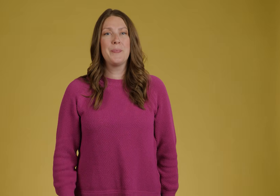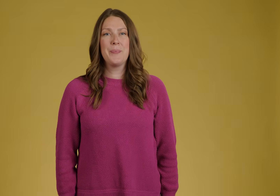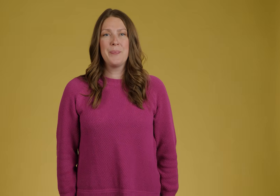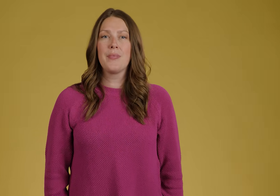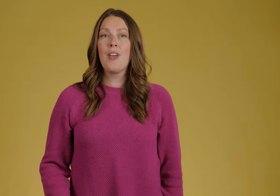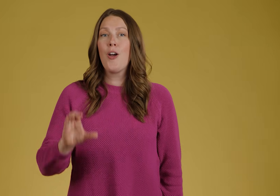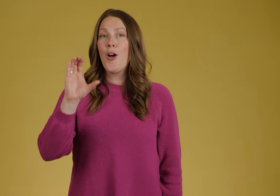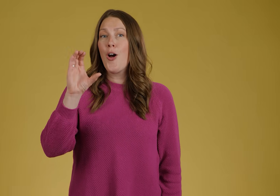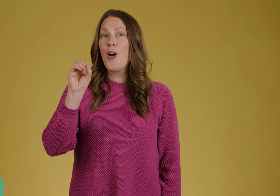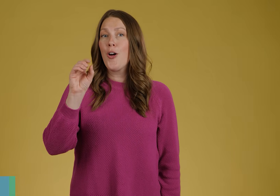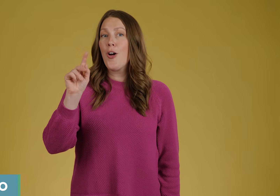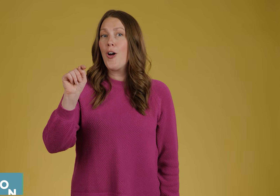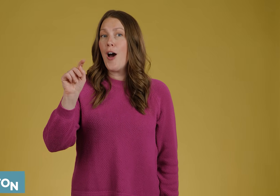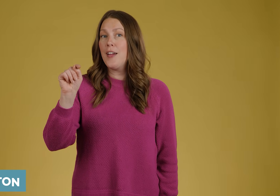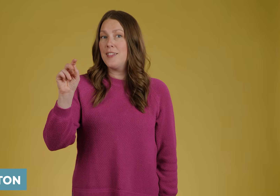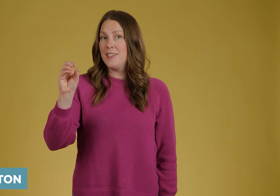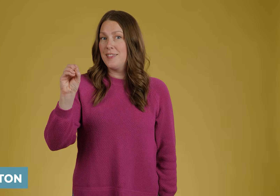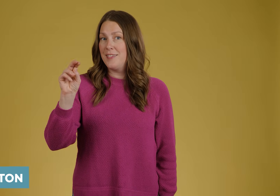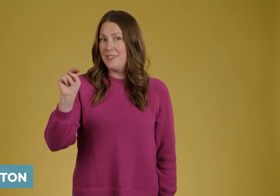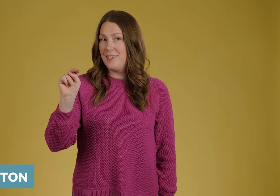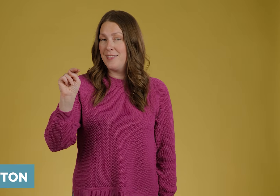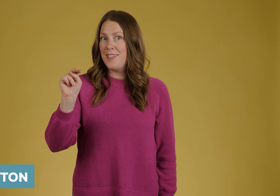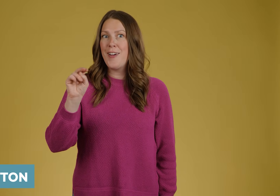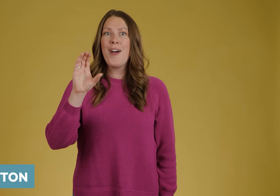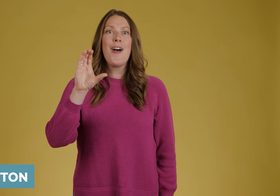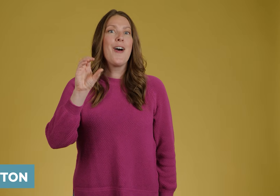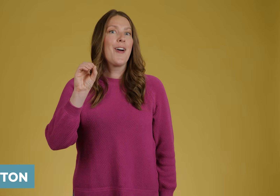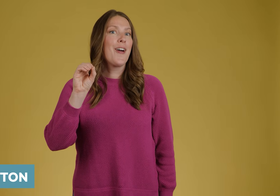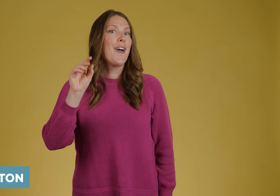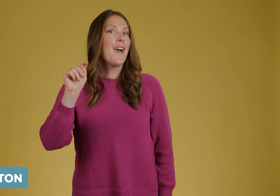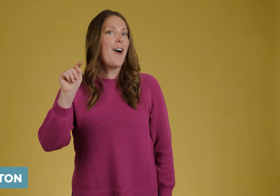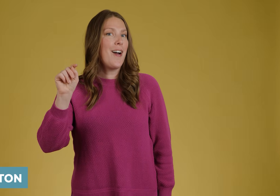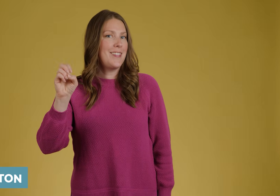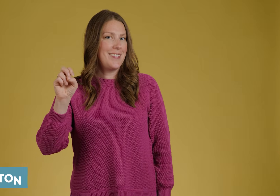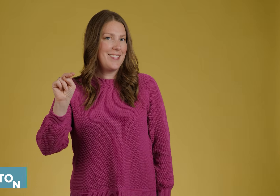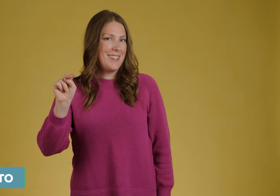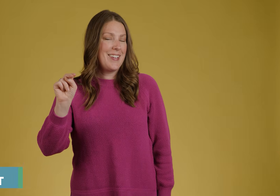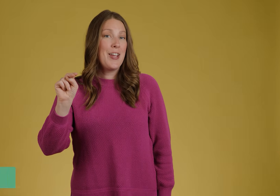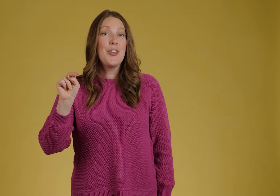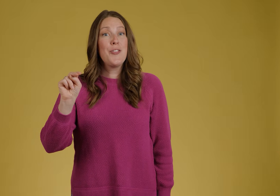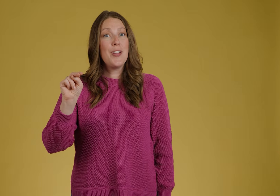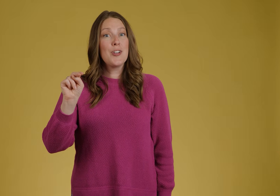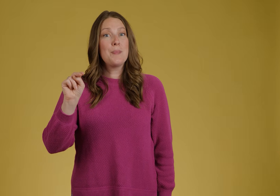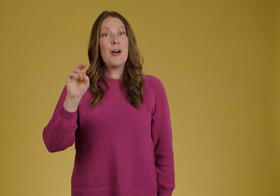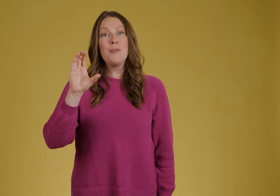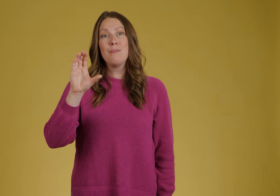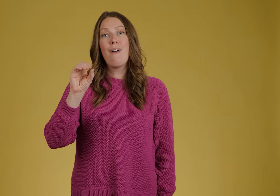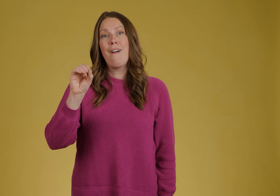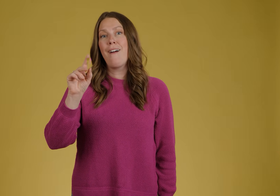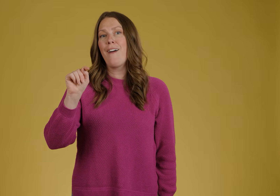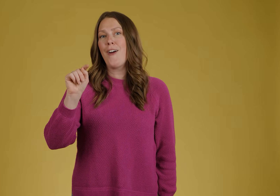Cotton. You fingerspell.